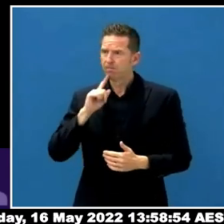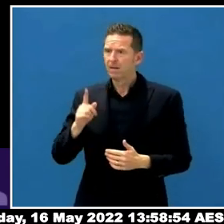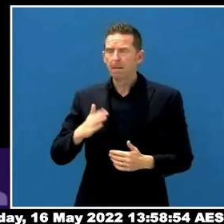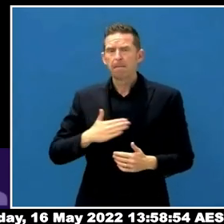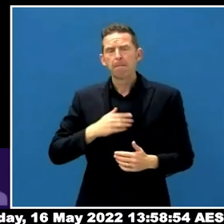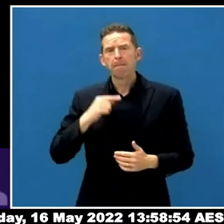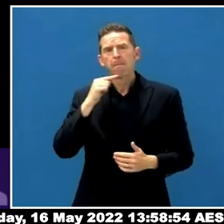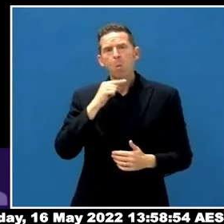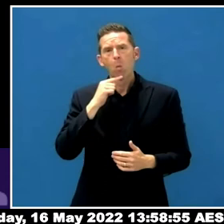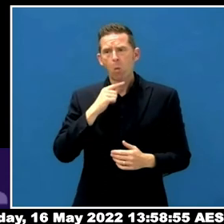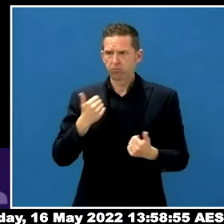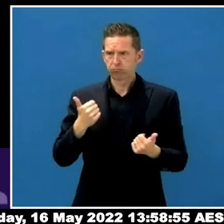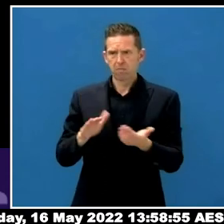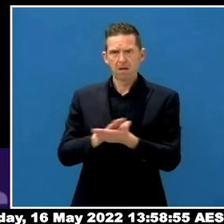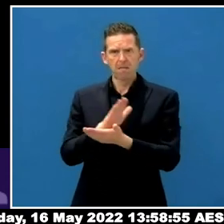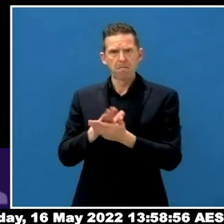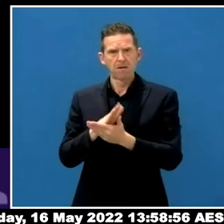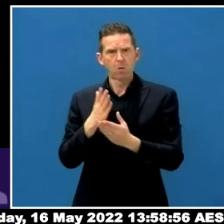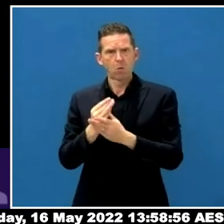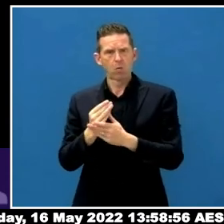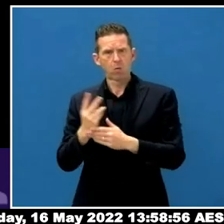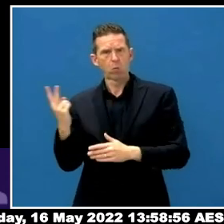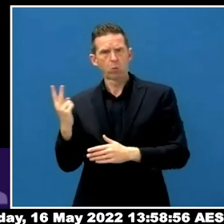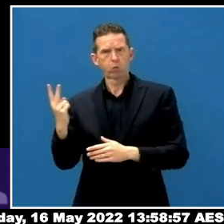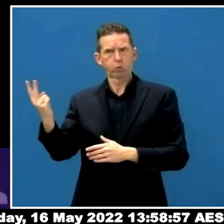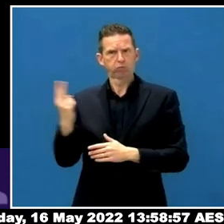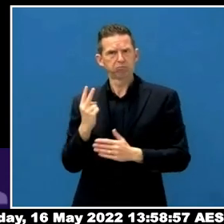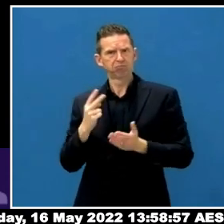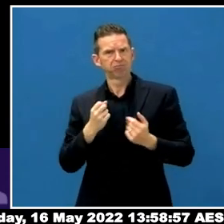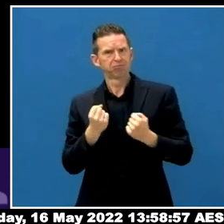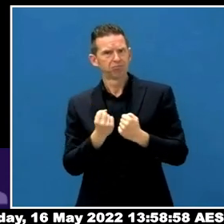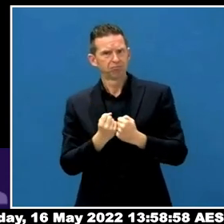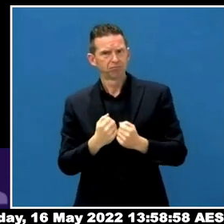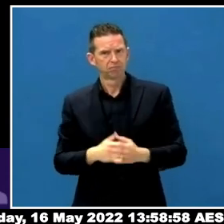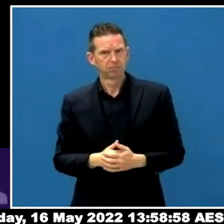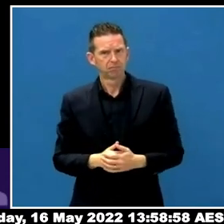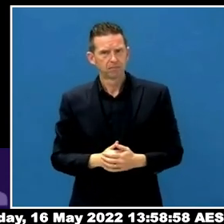And the next bullet point talks about the hours expected to attend Afford.